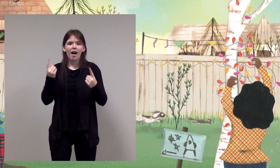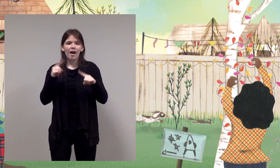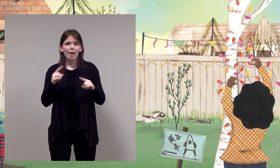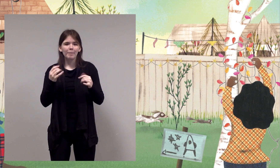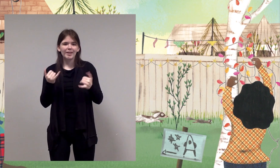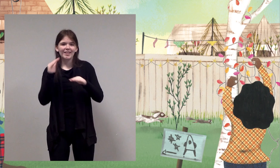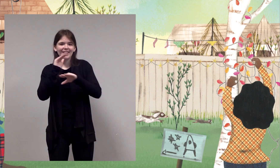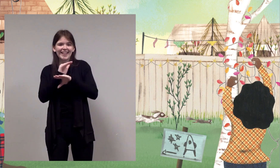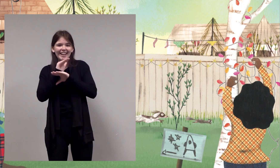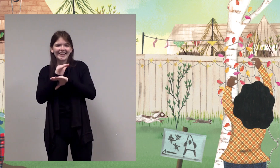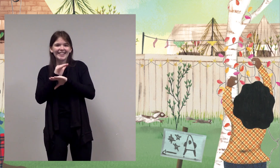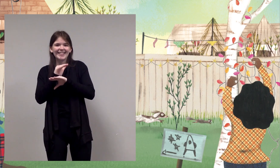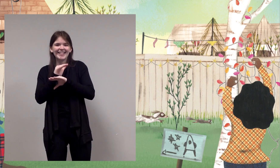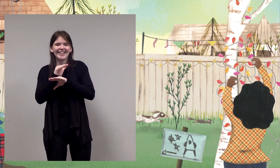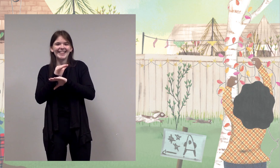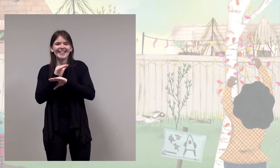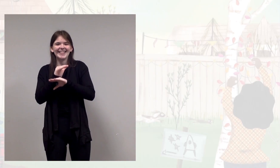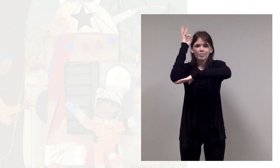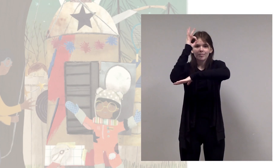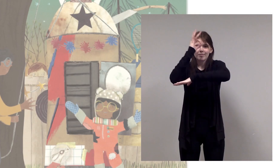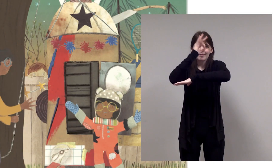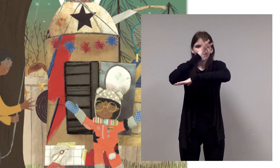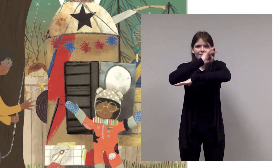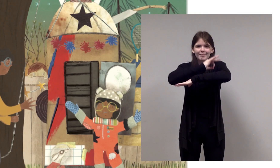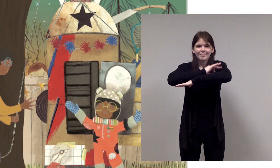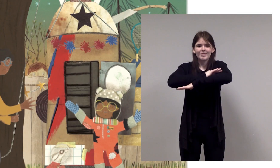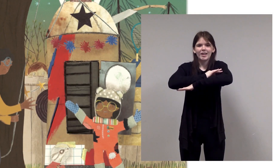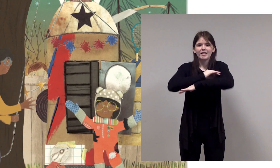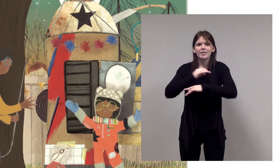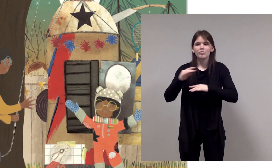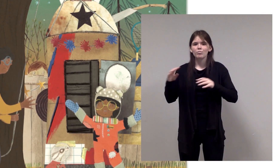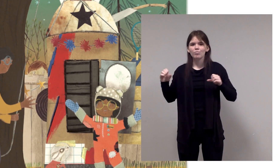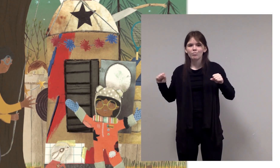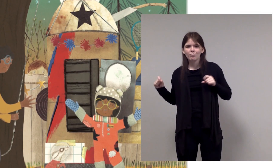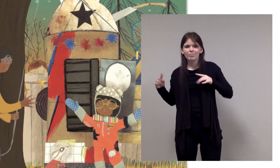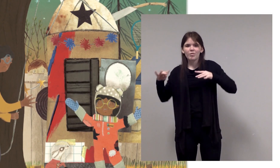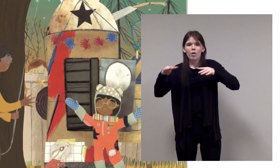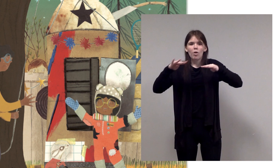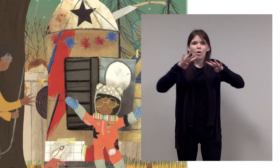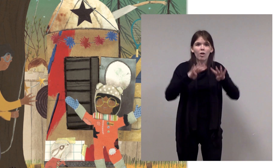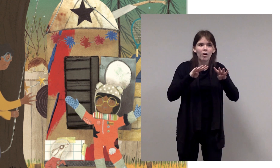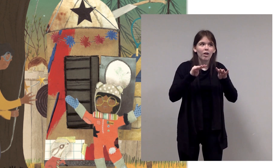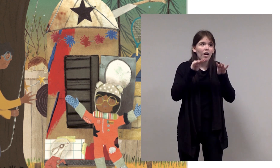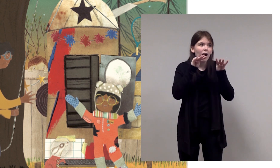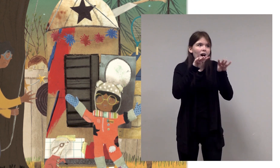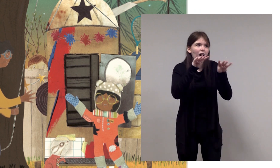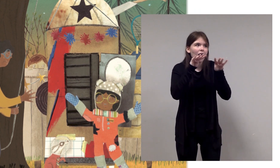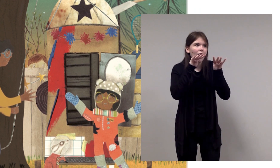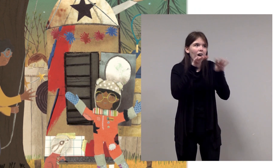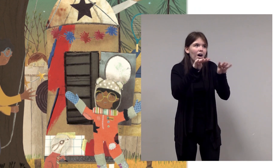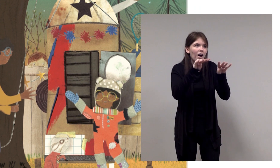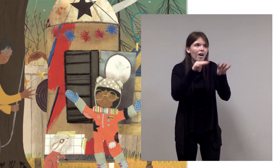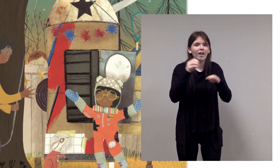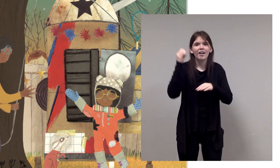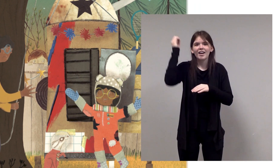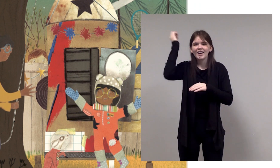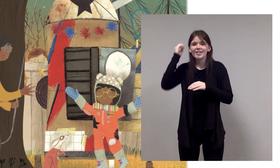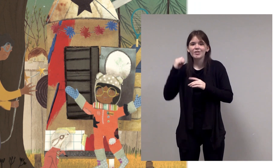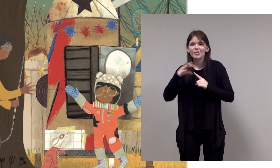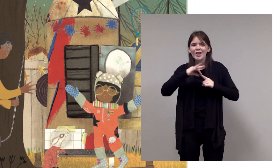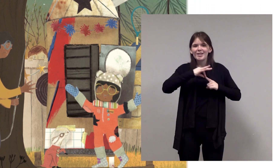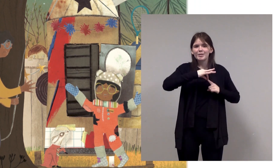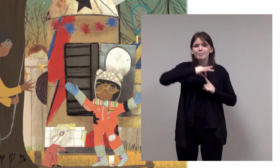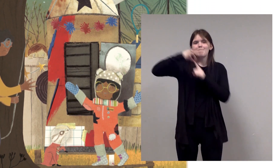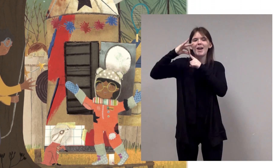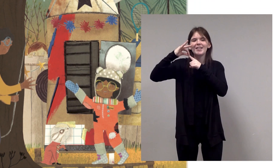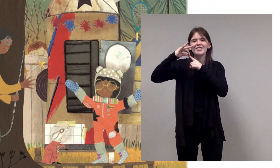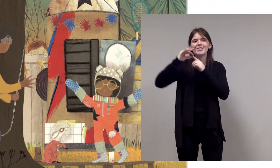As the sun sets, everyone gathers to watch the launch of Esther's special spacecraft.